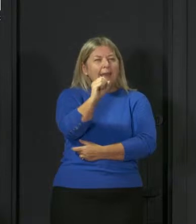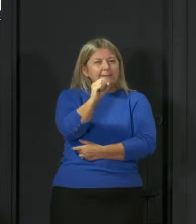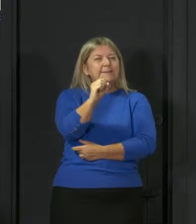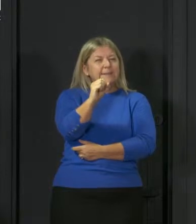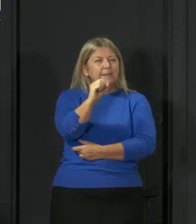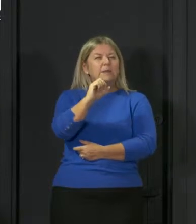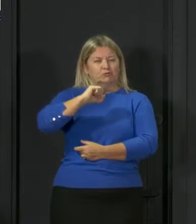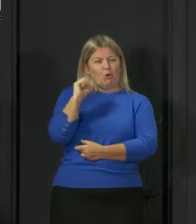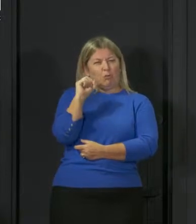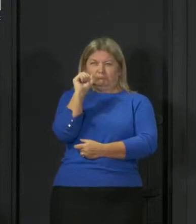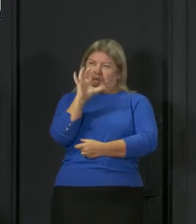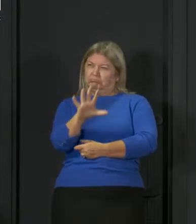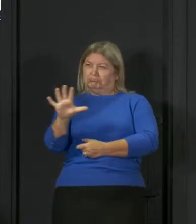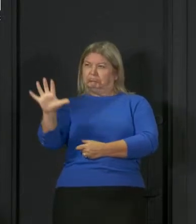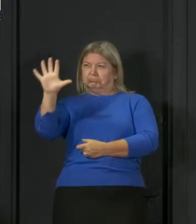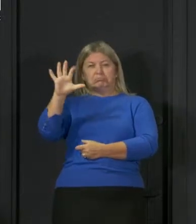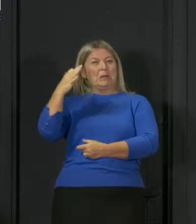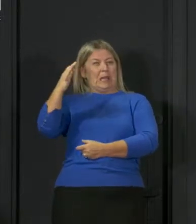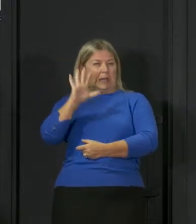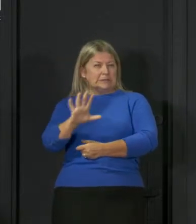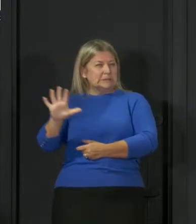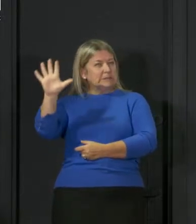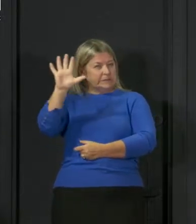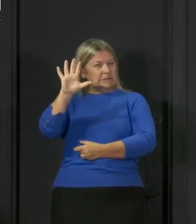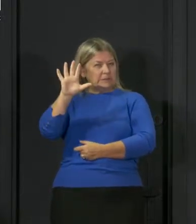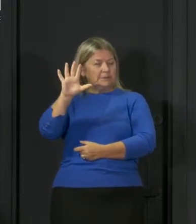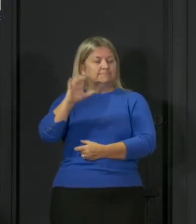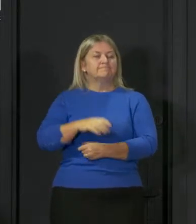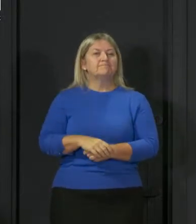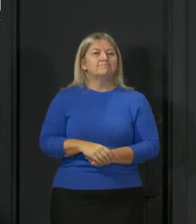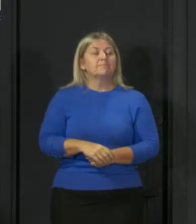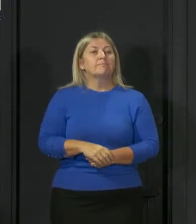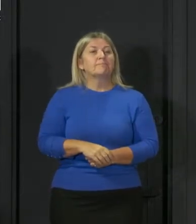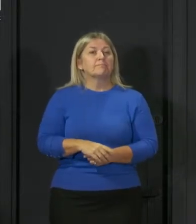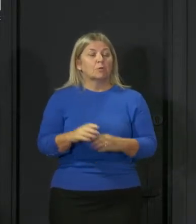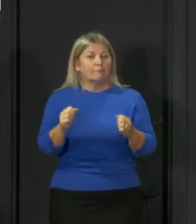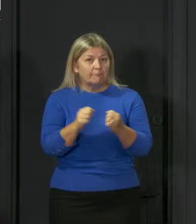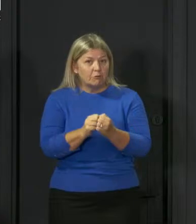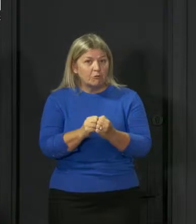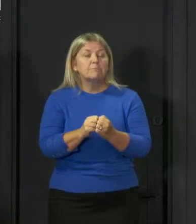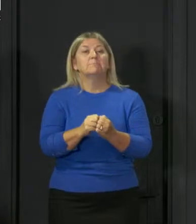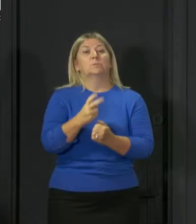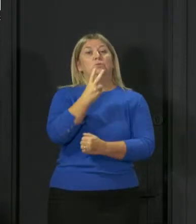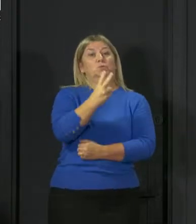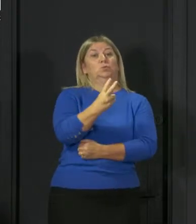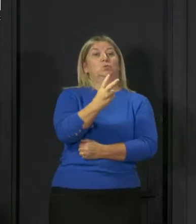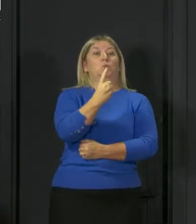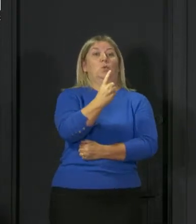9 other health board areas. I can also confirm that 218 people are in hospital